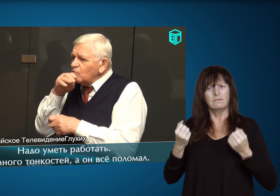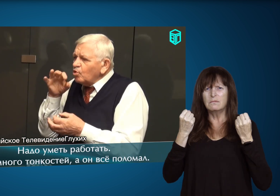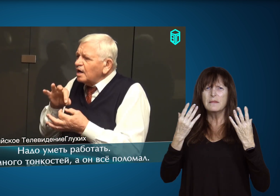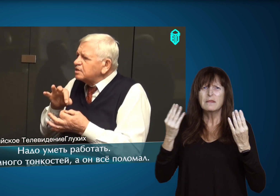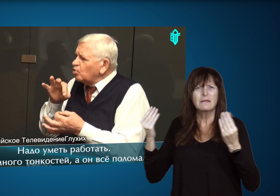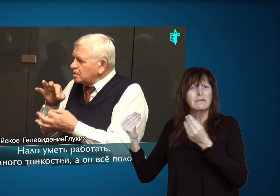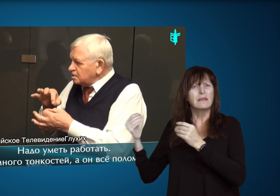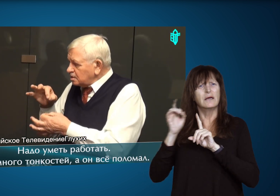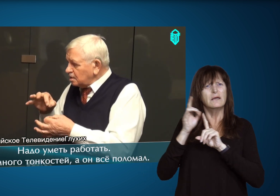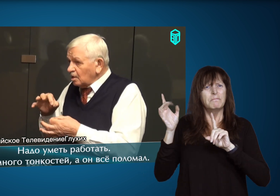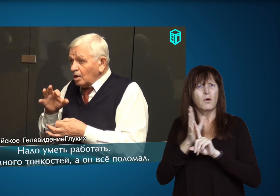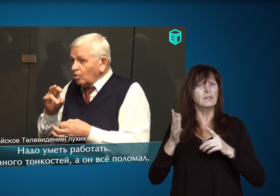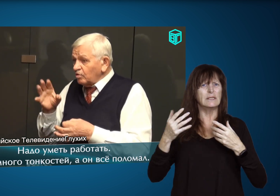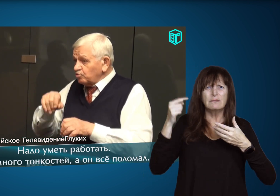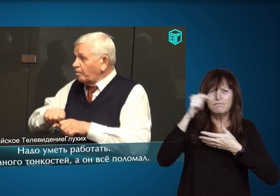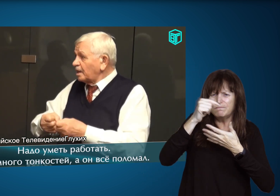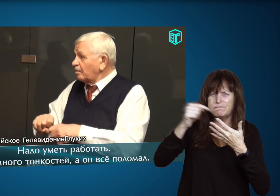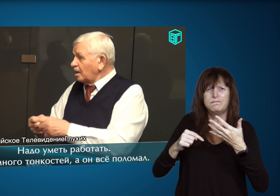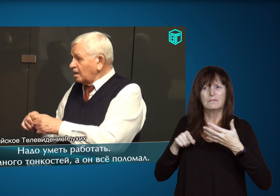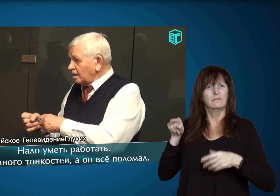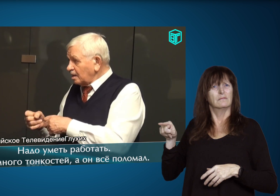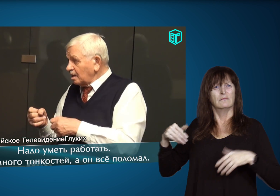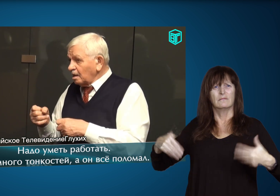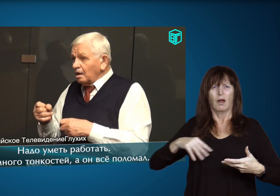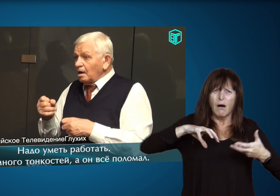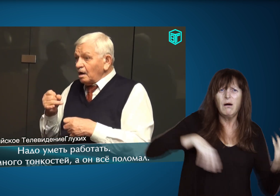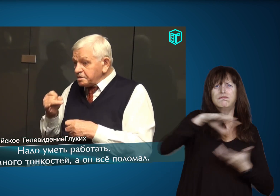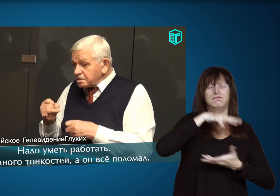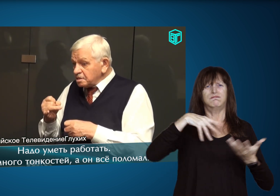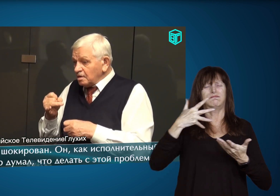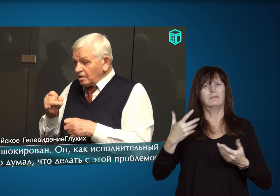There are so many important details and he ruined everything.